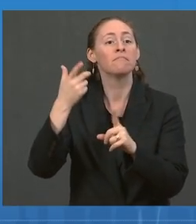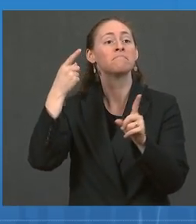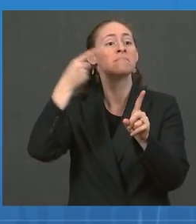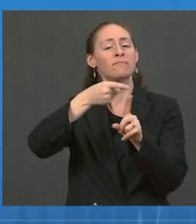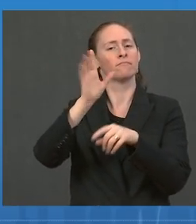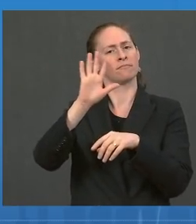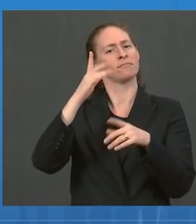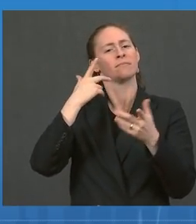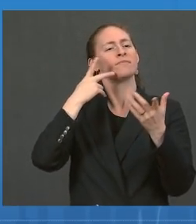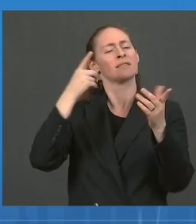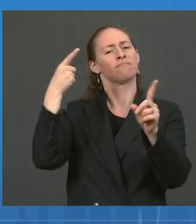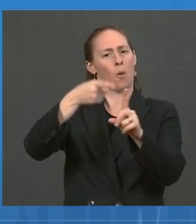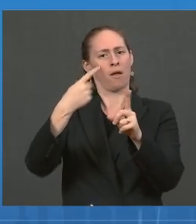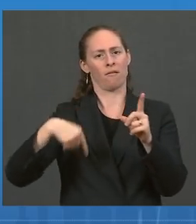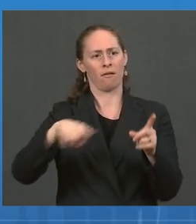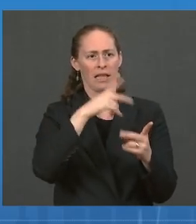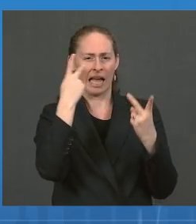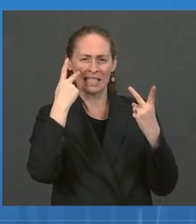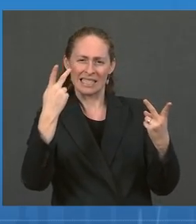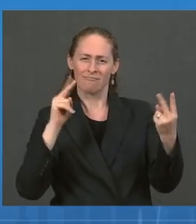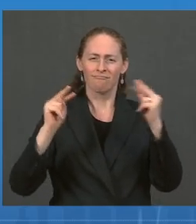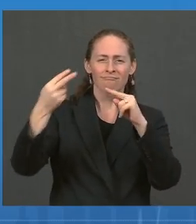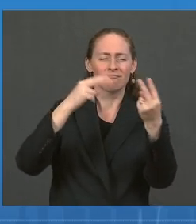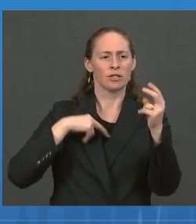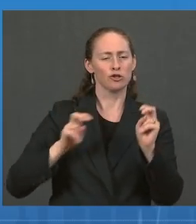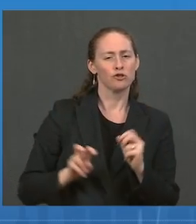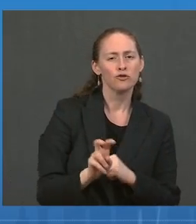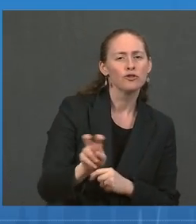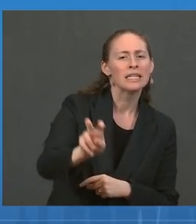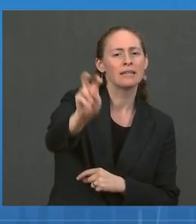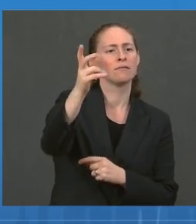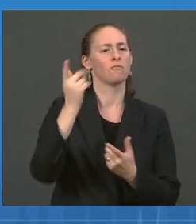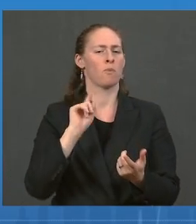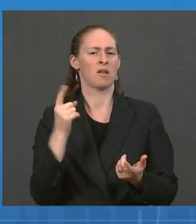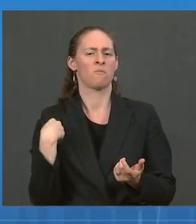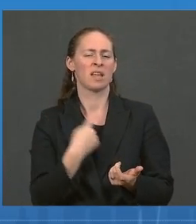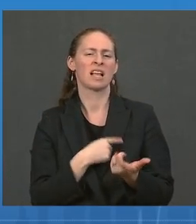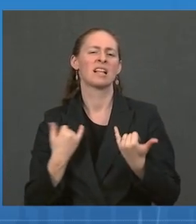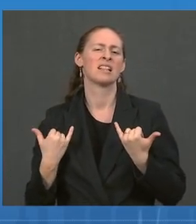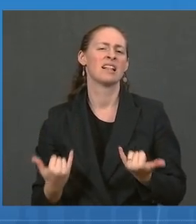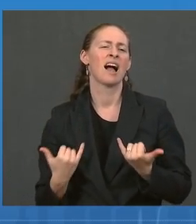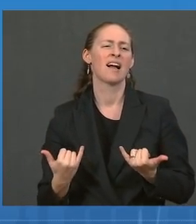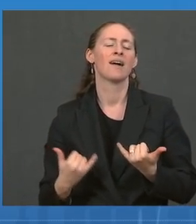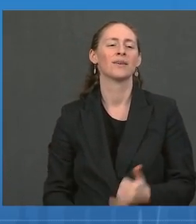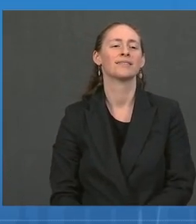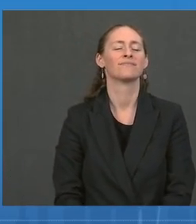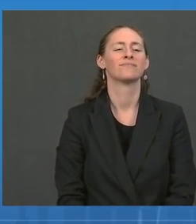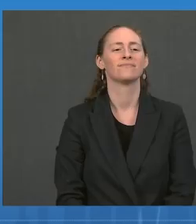to get us to where we are today: those employers who offered paid time off for their employees;